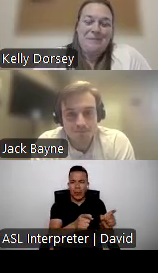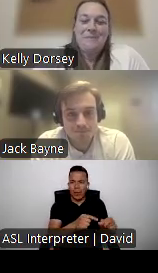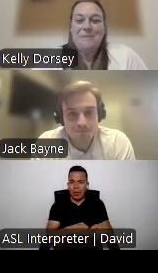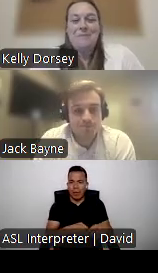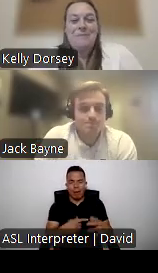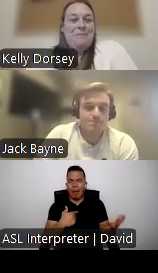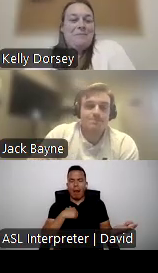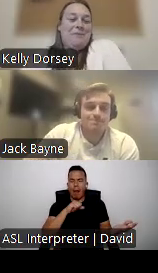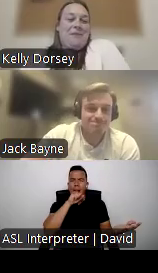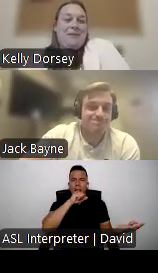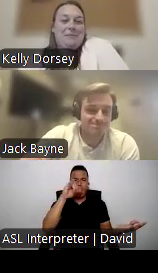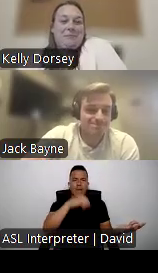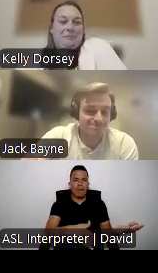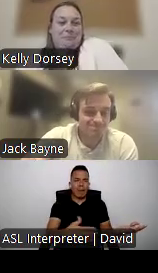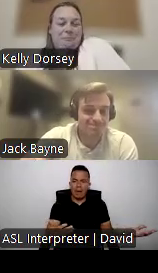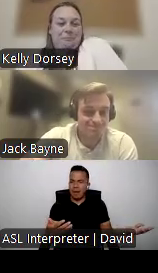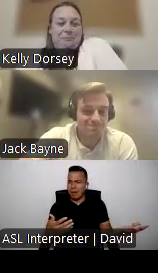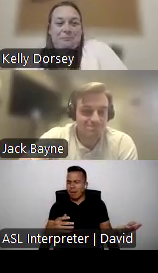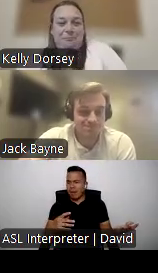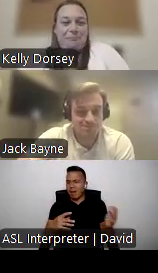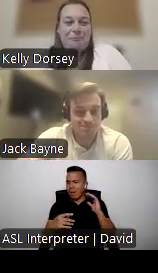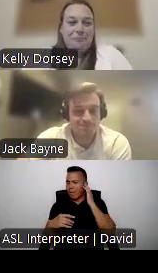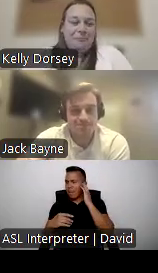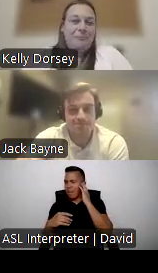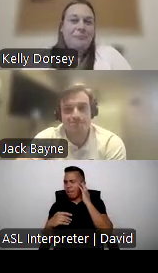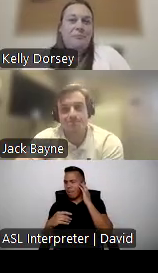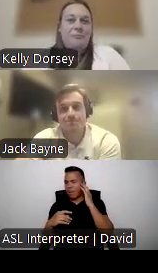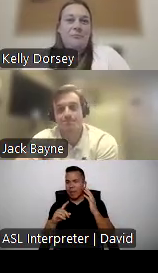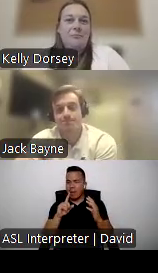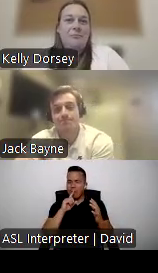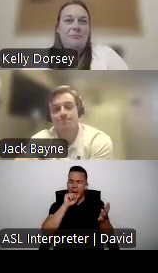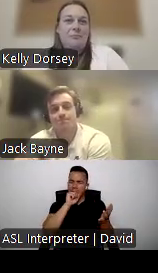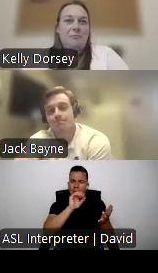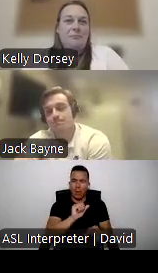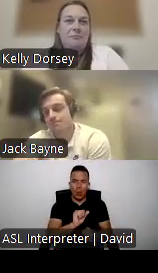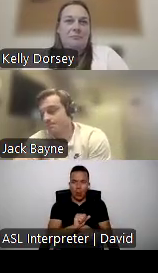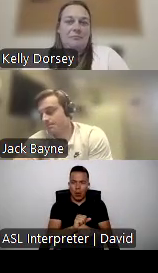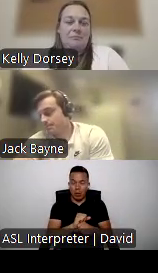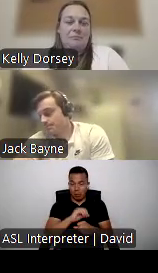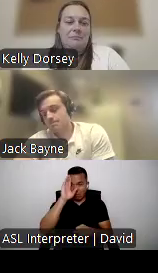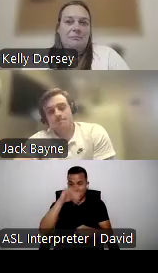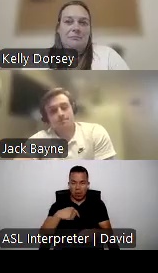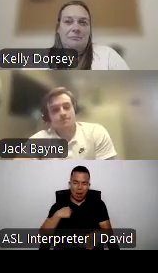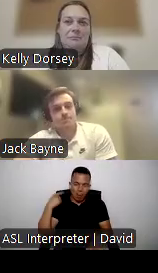that. I absolutely love the work you're doing. I am all about collaborations, and I think that's